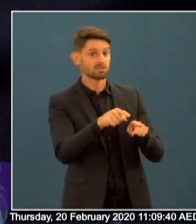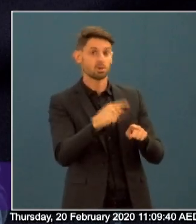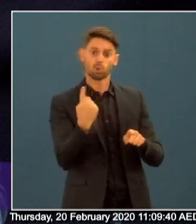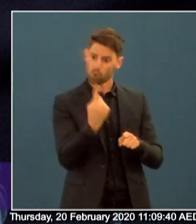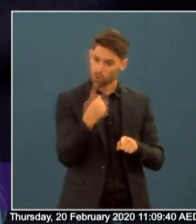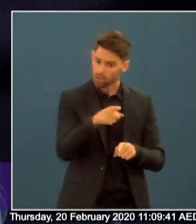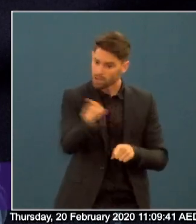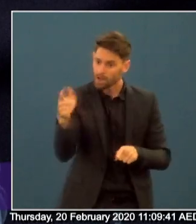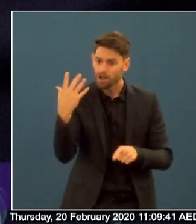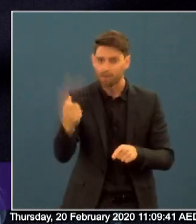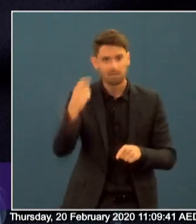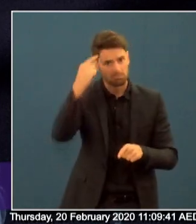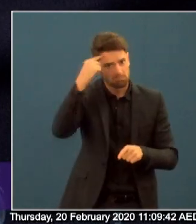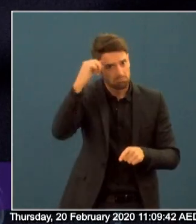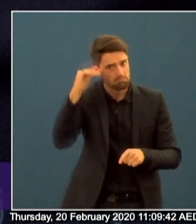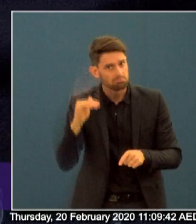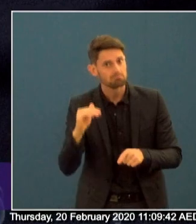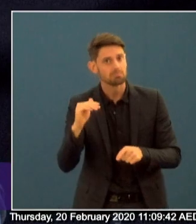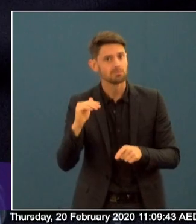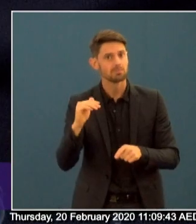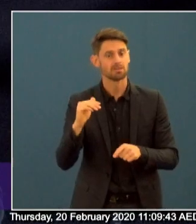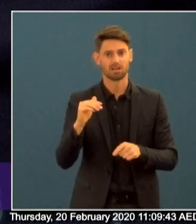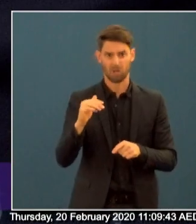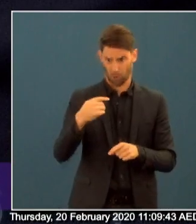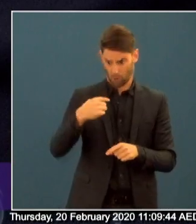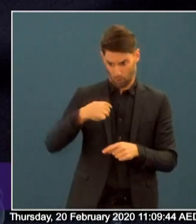with intellectual disability has been known for many years.